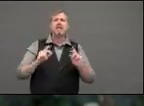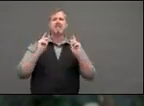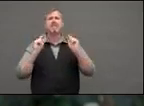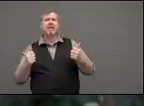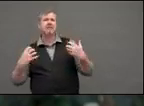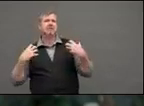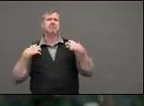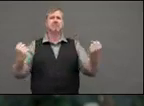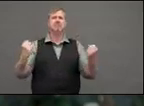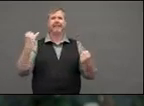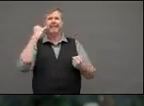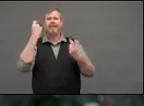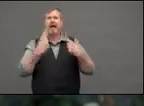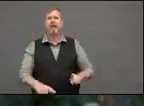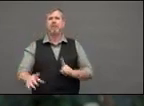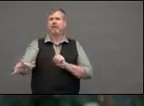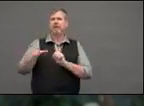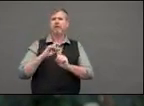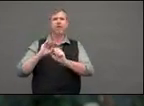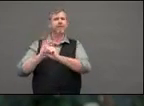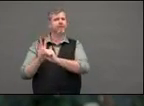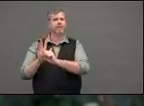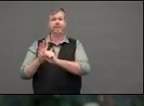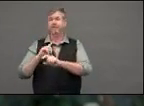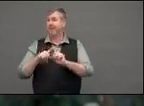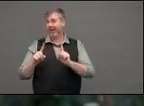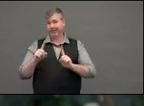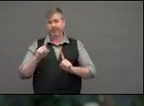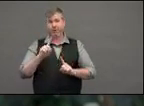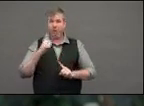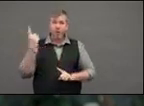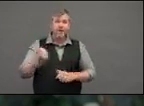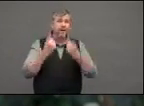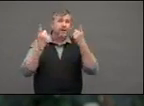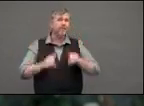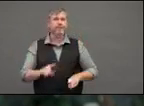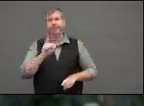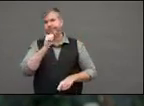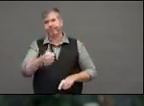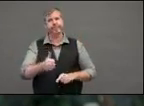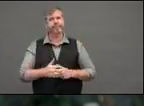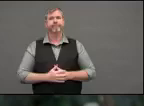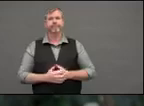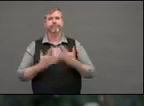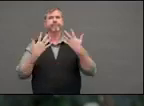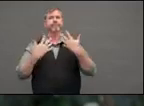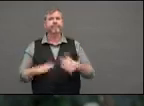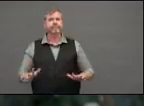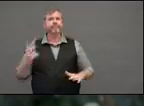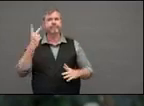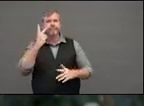but that's not always the case i've seen some young people who have been who did